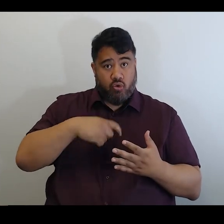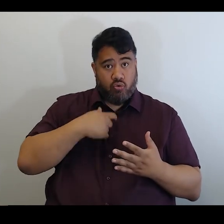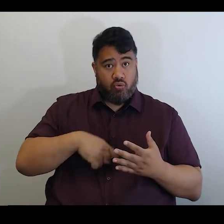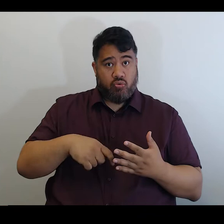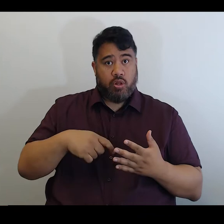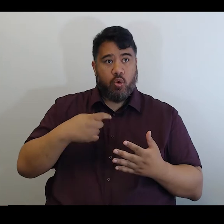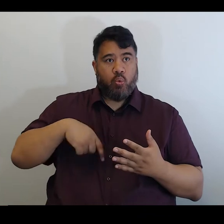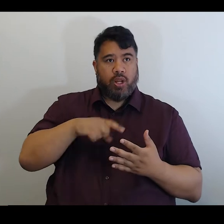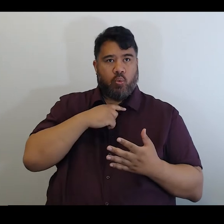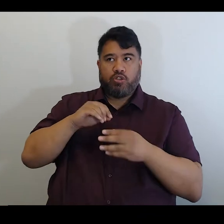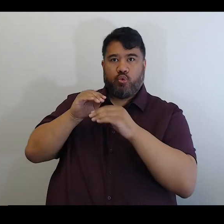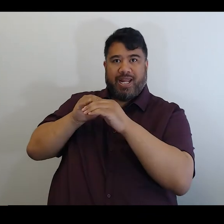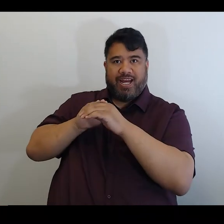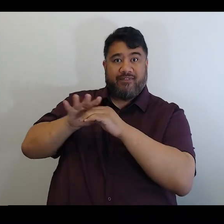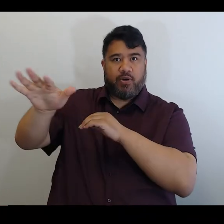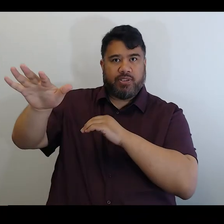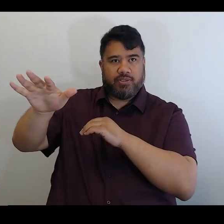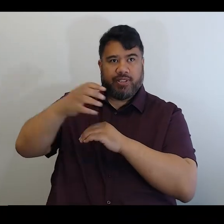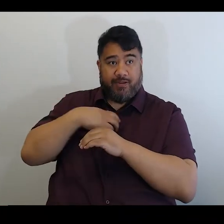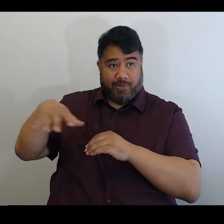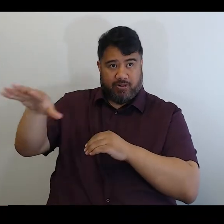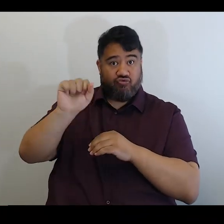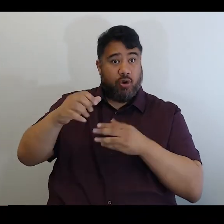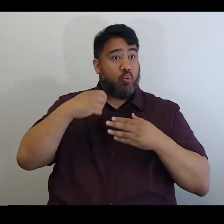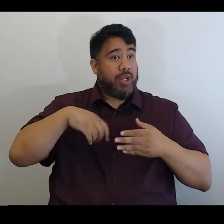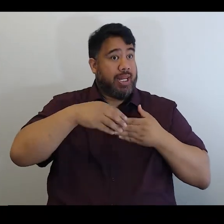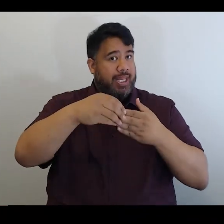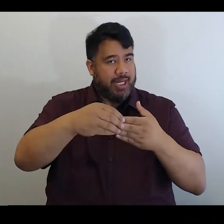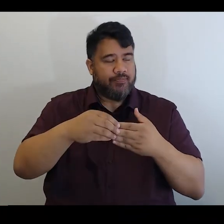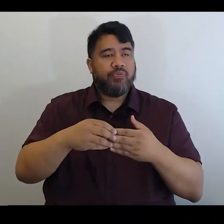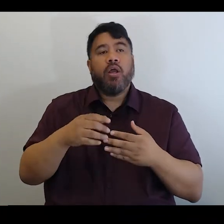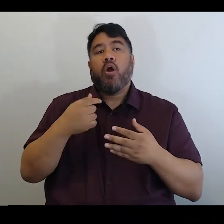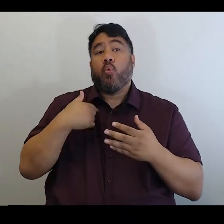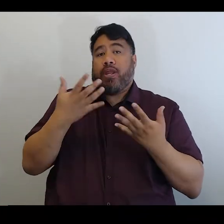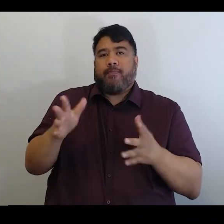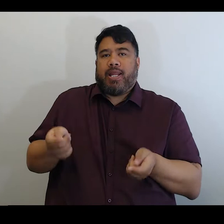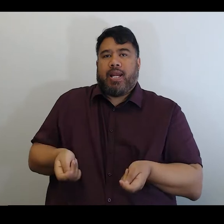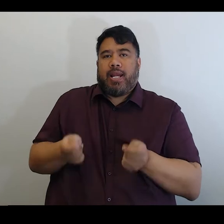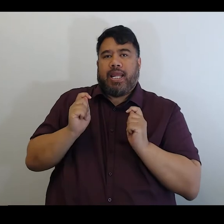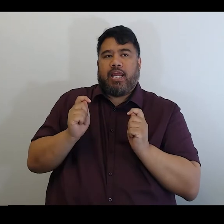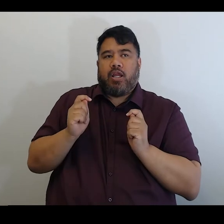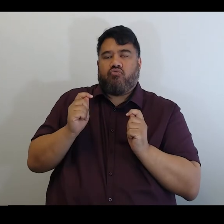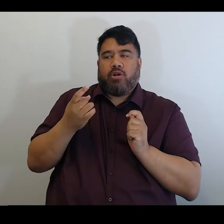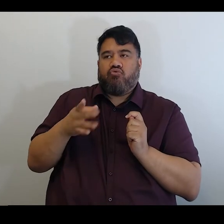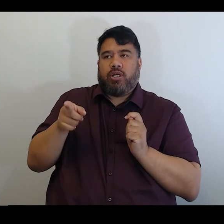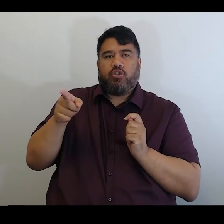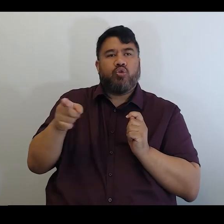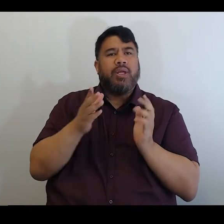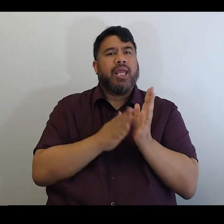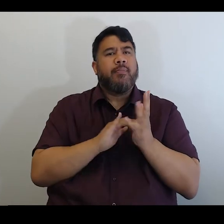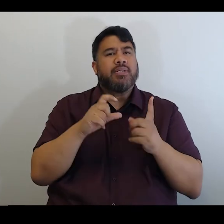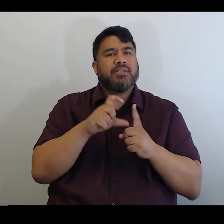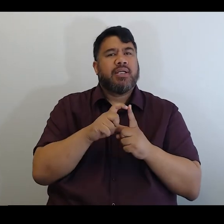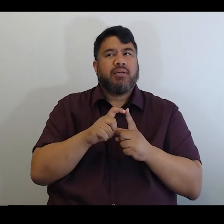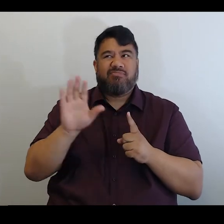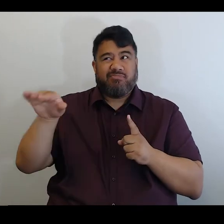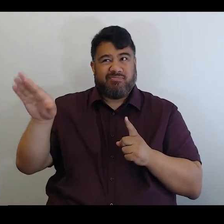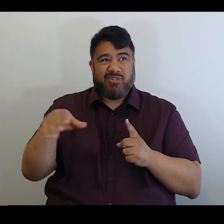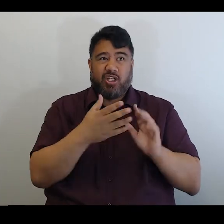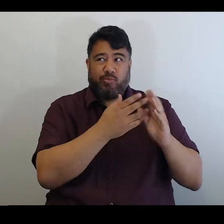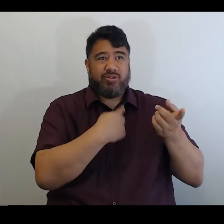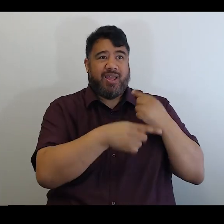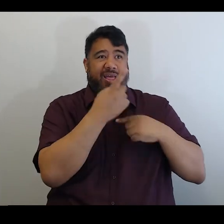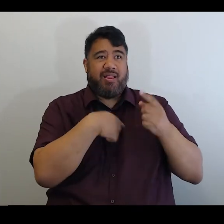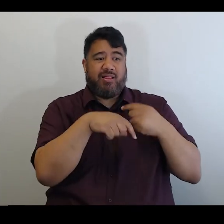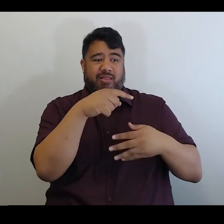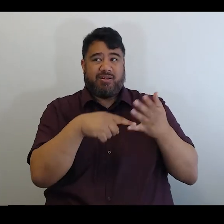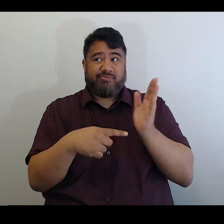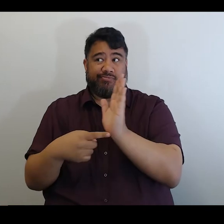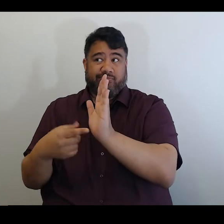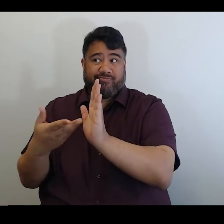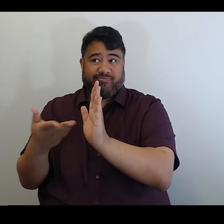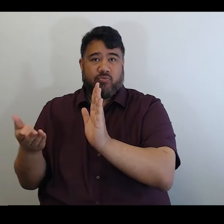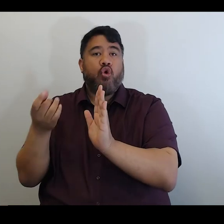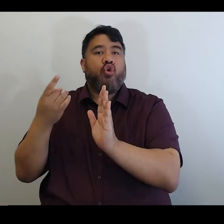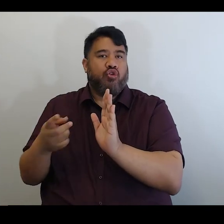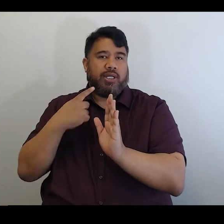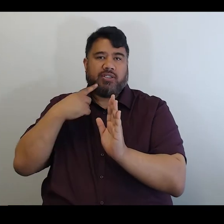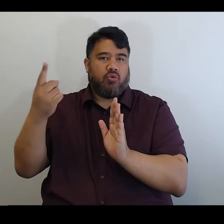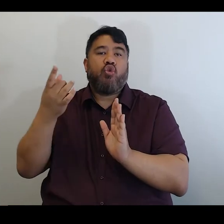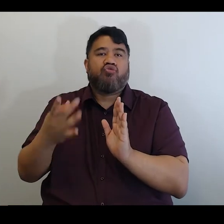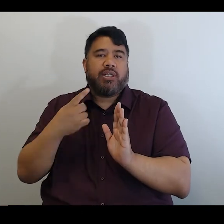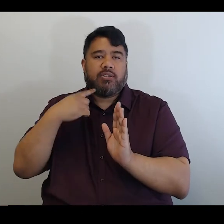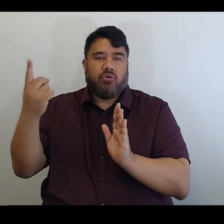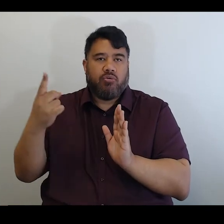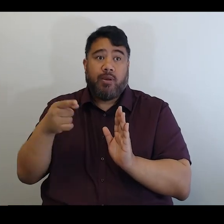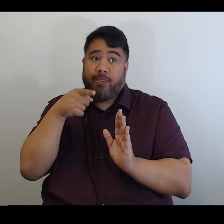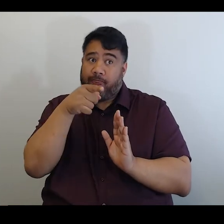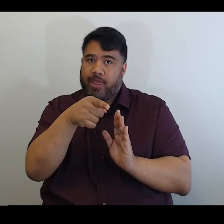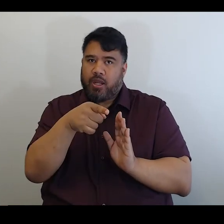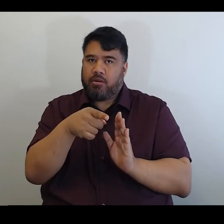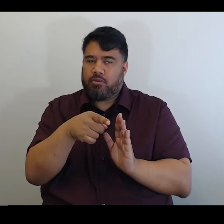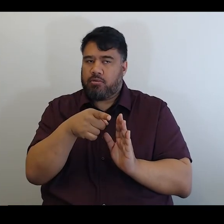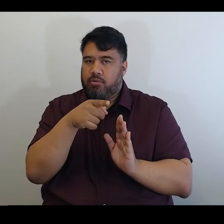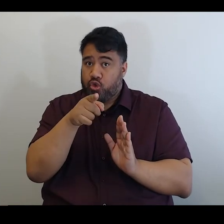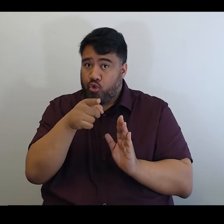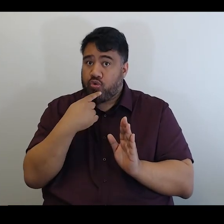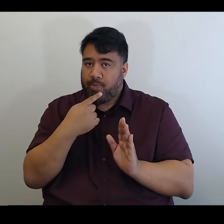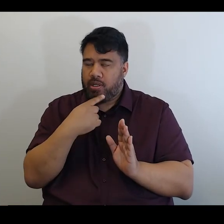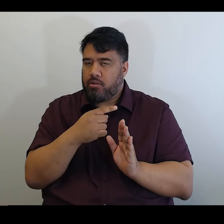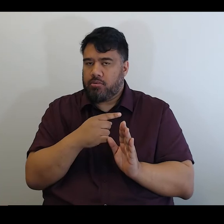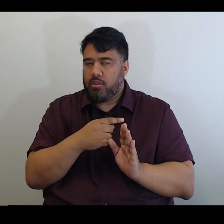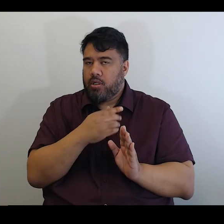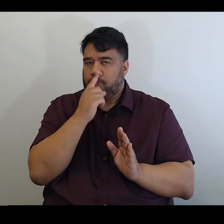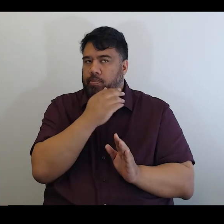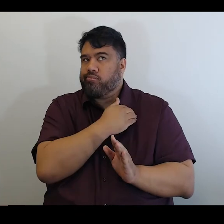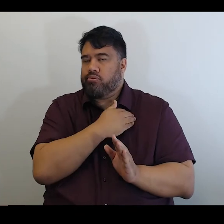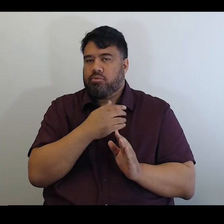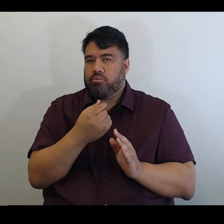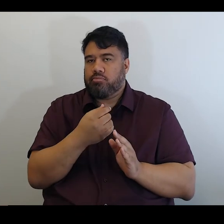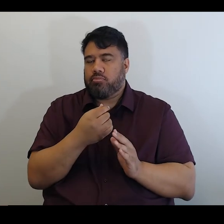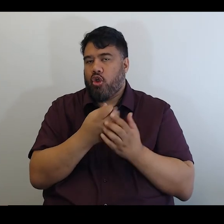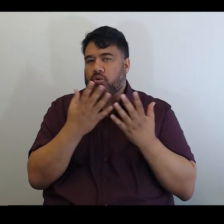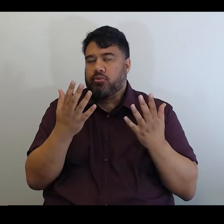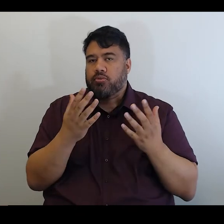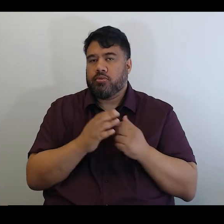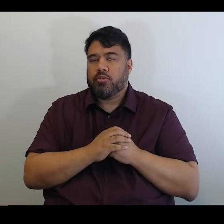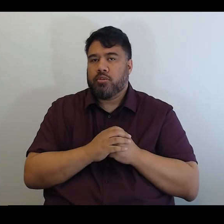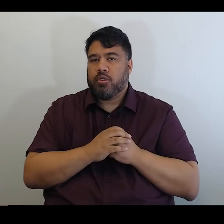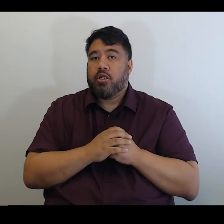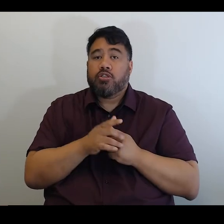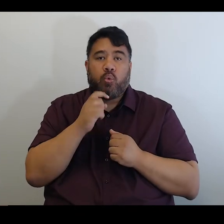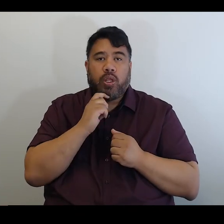We have raised and we will raise again with our Ministry of Social Development colleagues, the issues that are coming through the community and that is absolutely one that I hear, and we will certainly raise those points with our colleagues.